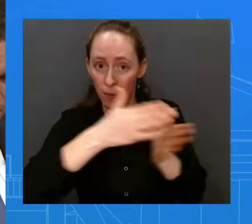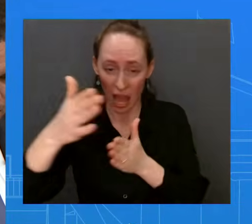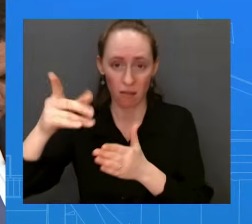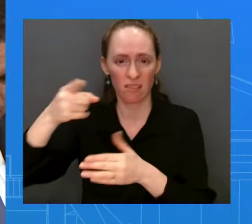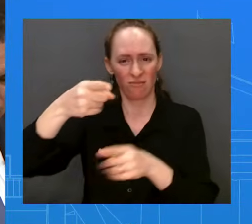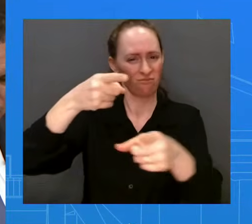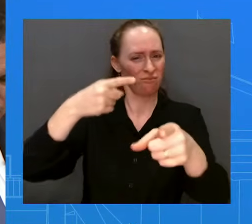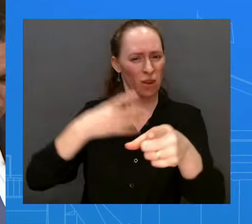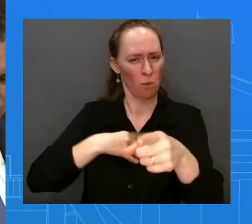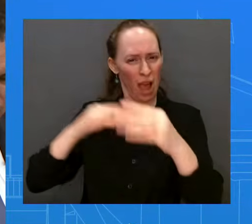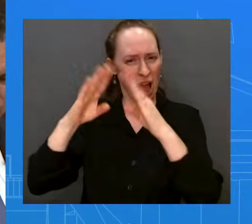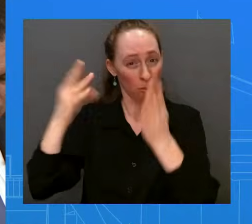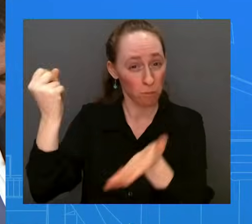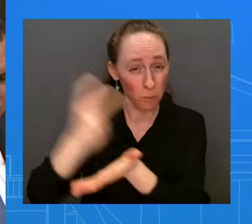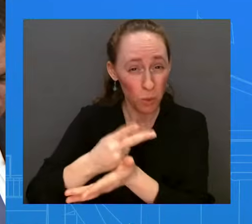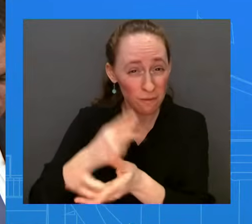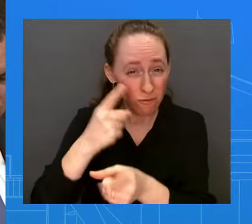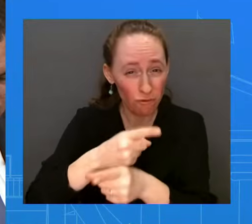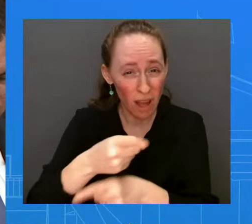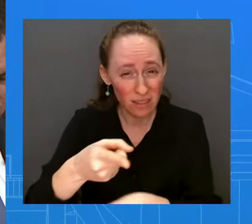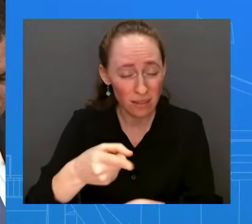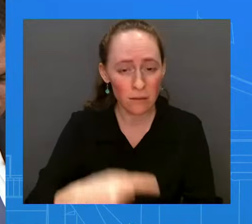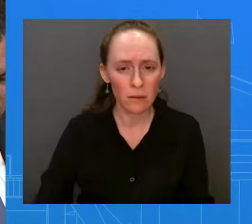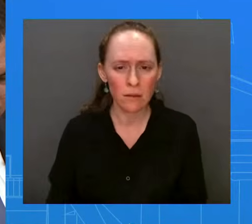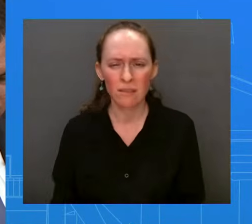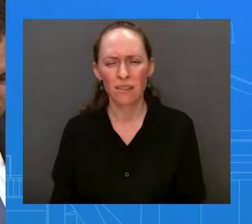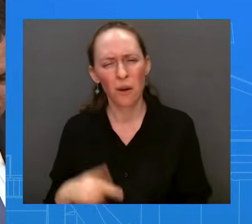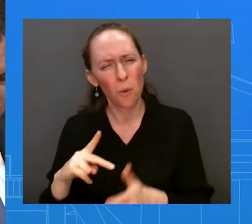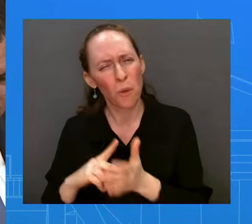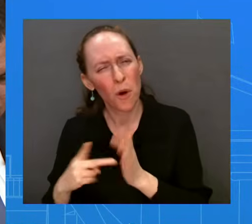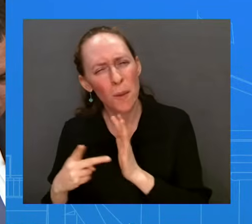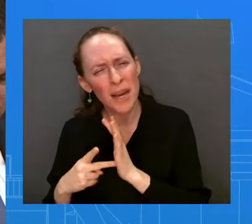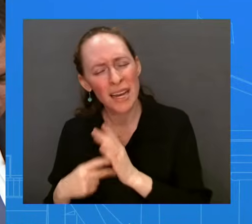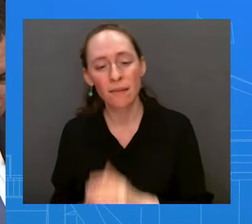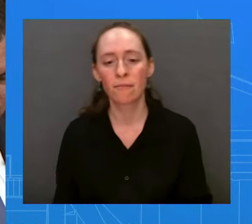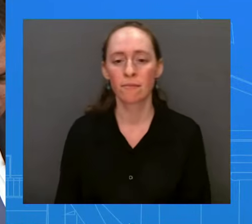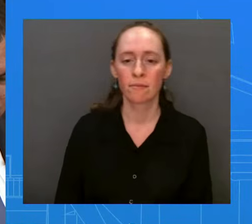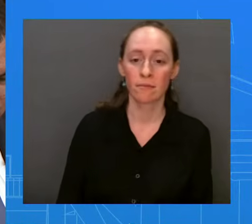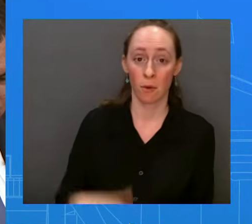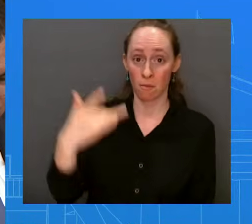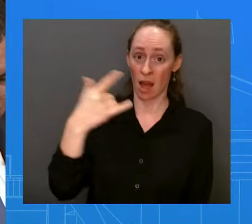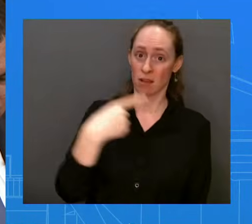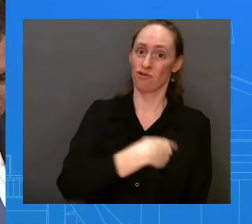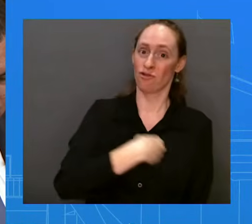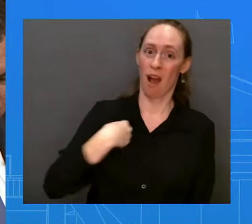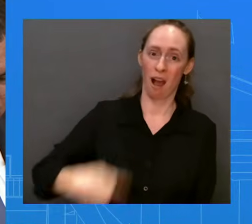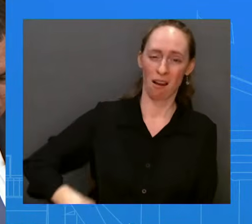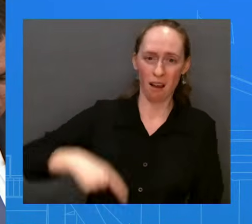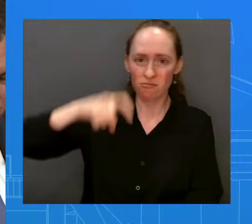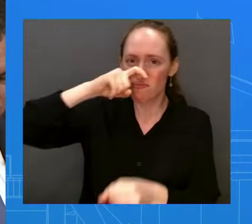which is why you think you're seeing some of these things. Mr. Kirby: Right. The Press: Has the decision about or has threshold for the use of fighters